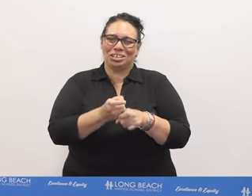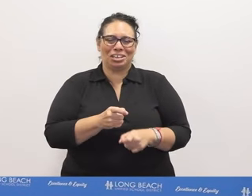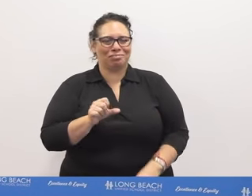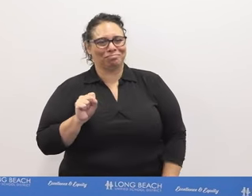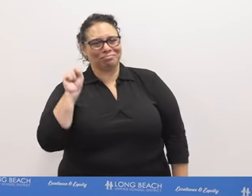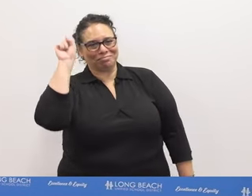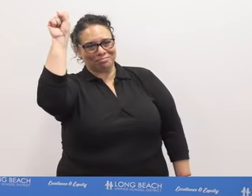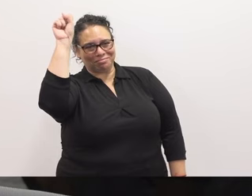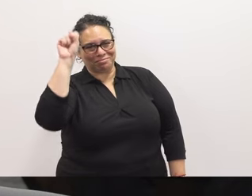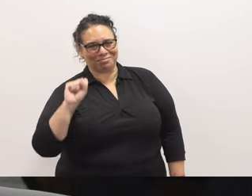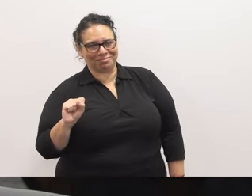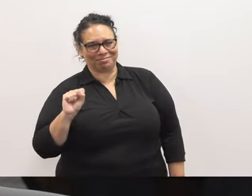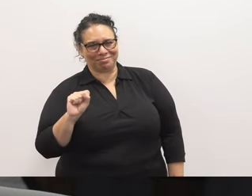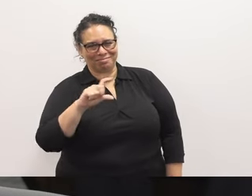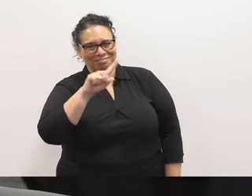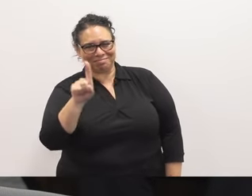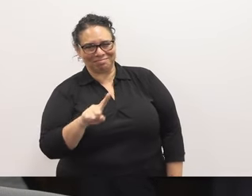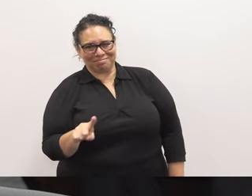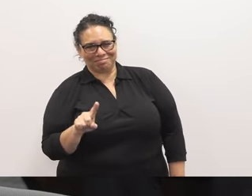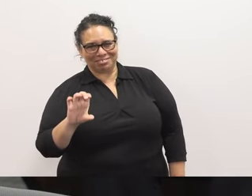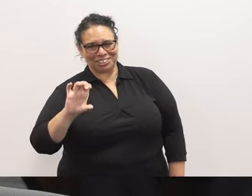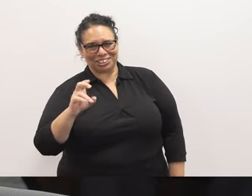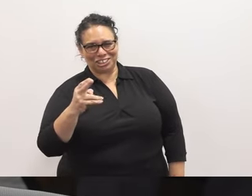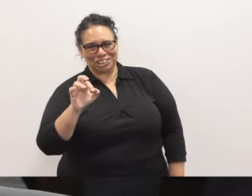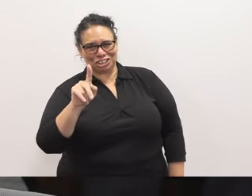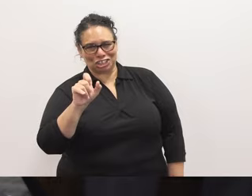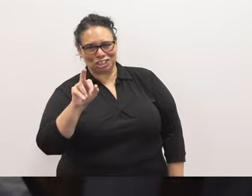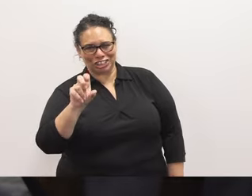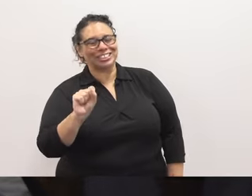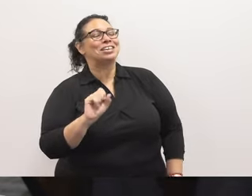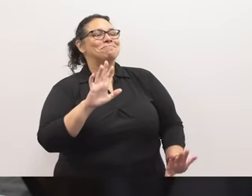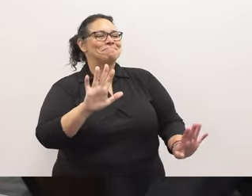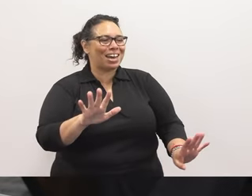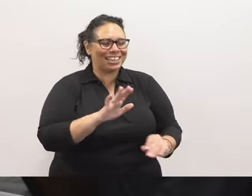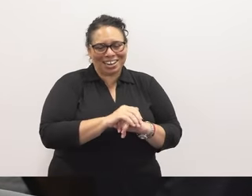But I noticed a couple of things